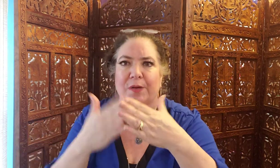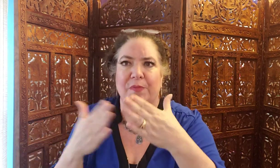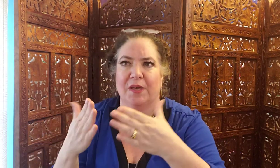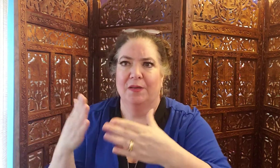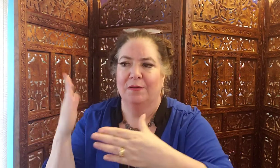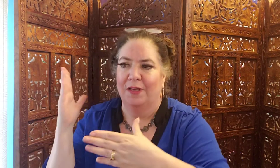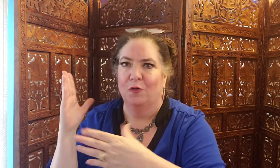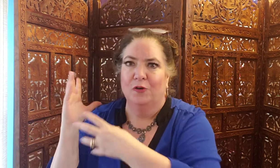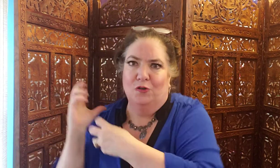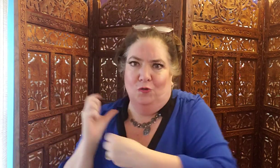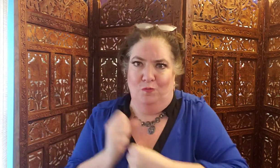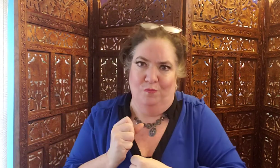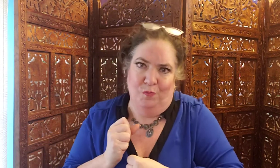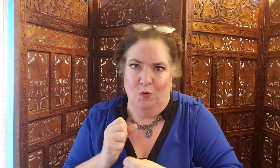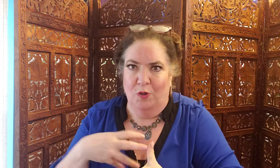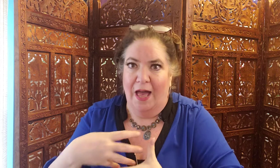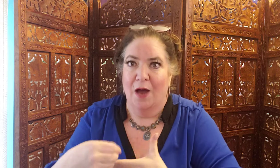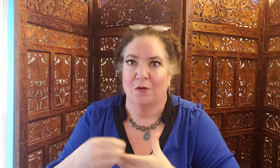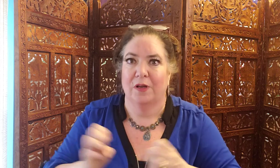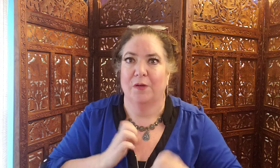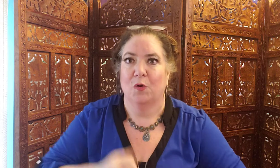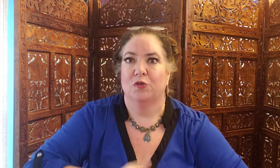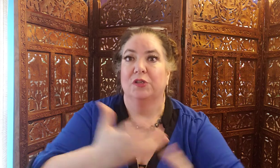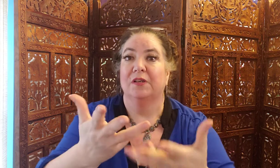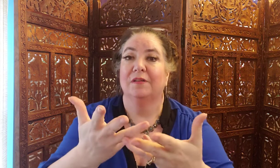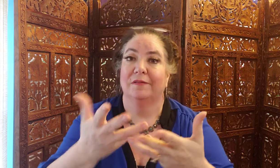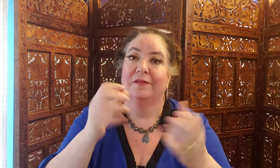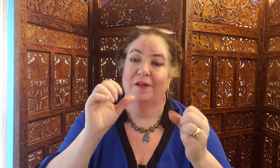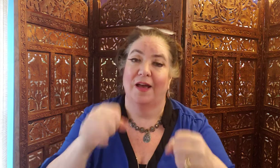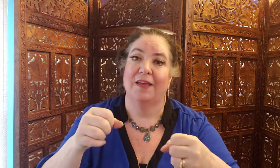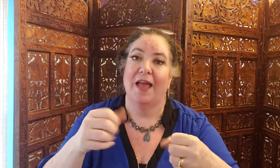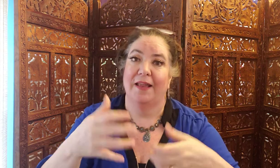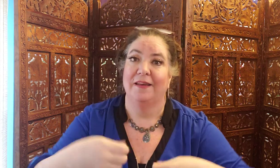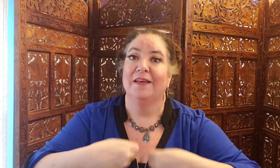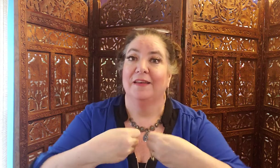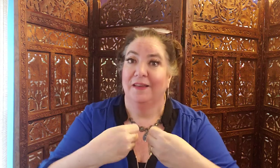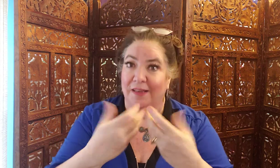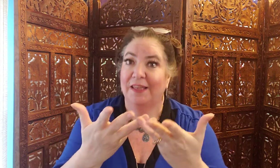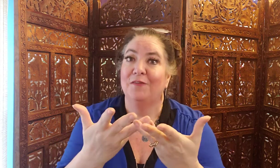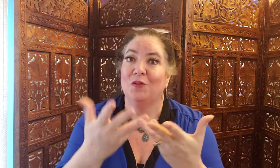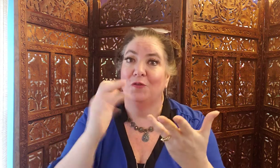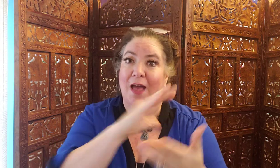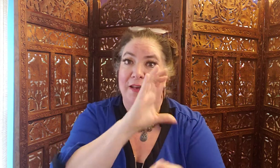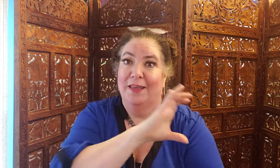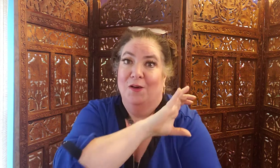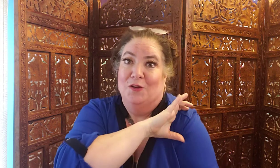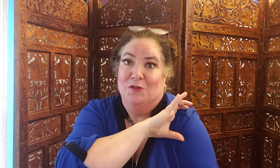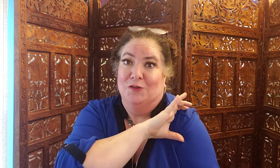something from my life in order to pull out an emotion. I can give you that character